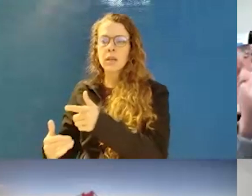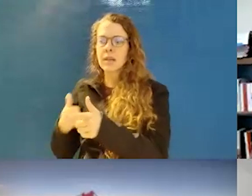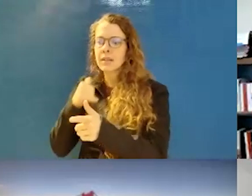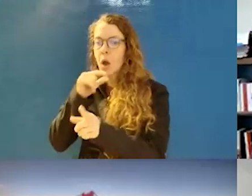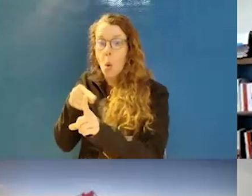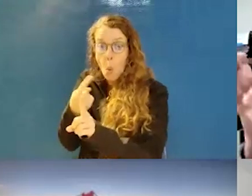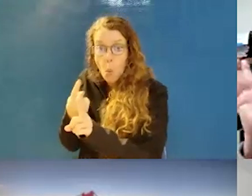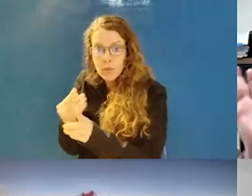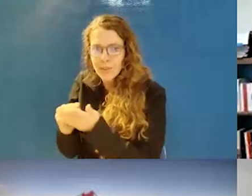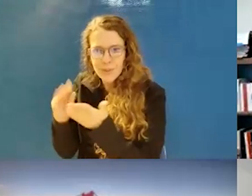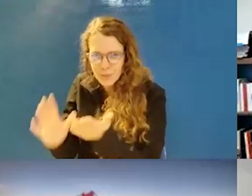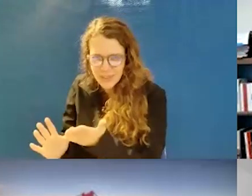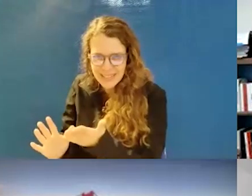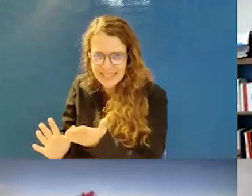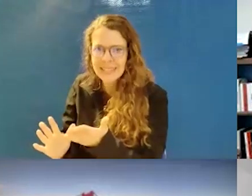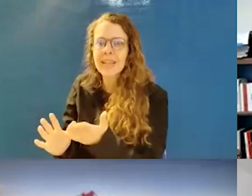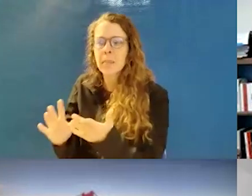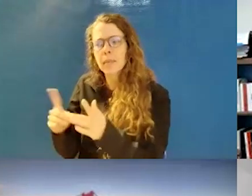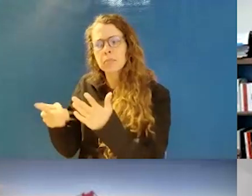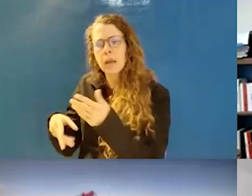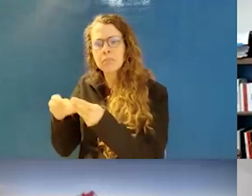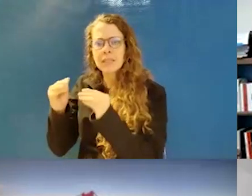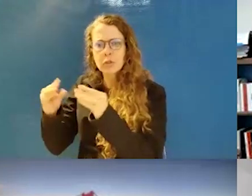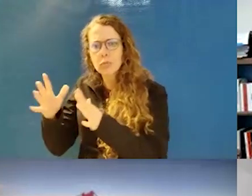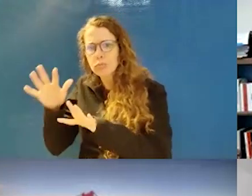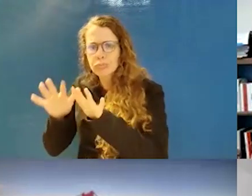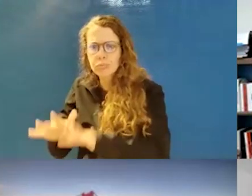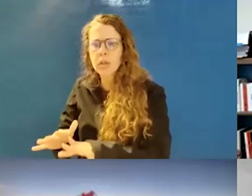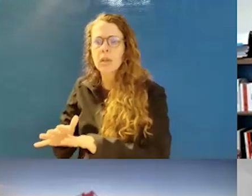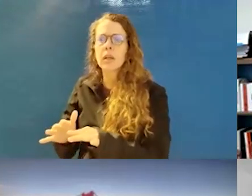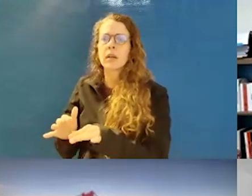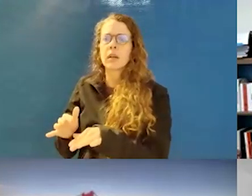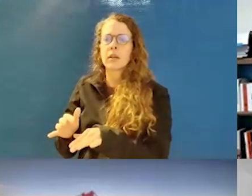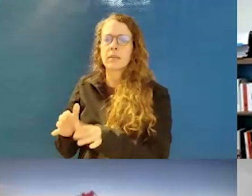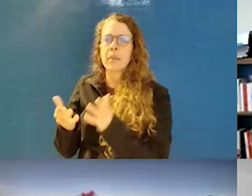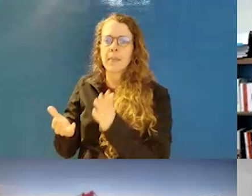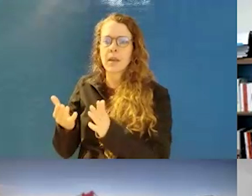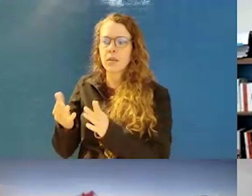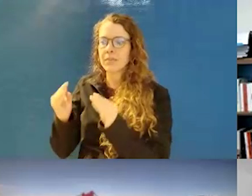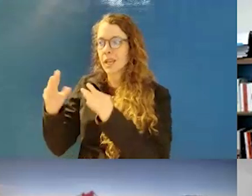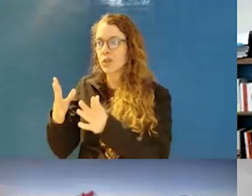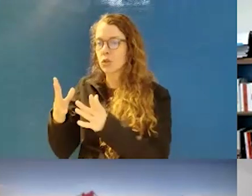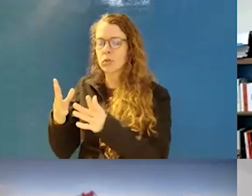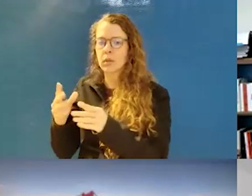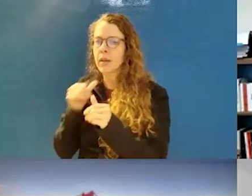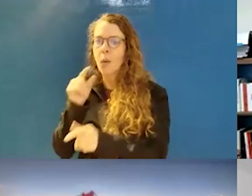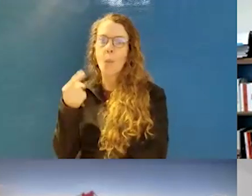students only interacting with each other. If it's, you know, you're in there more than a couple times then